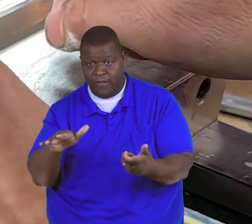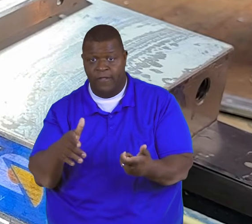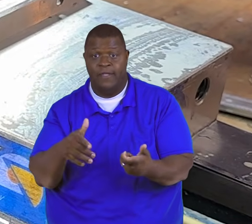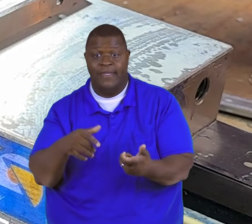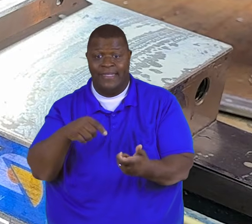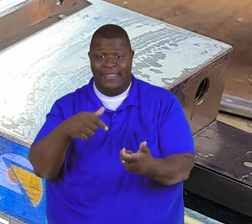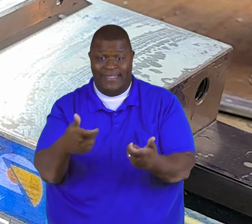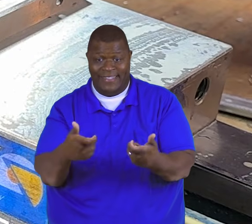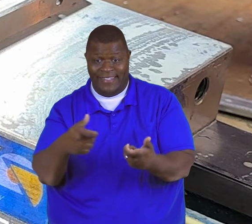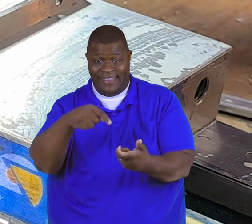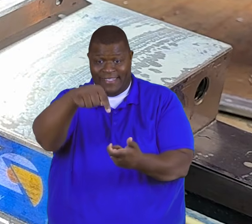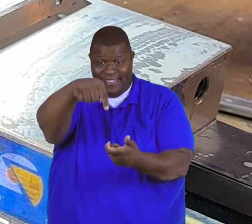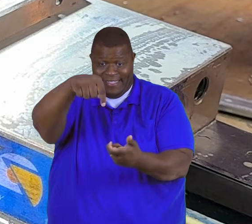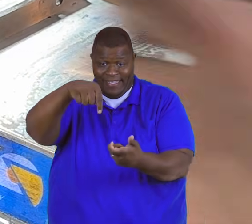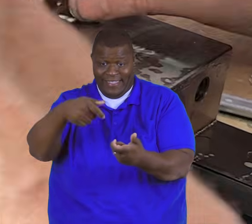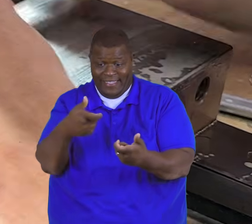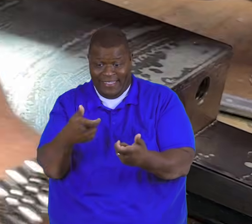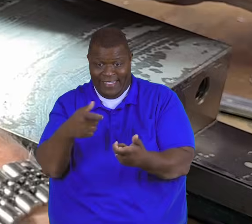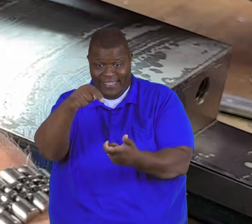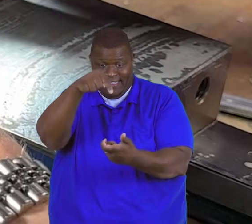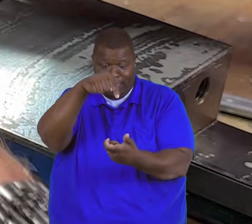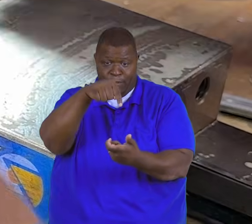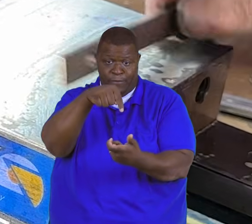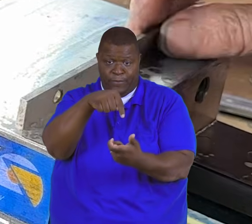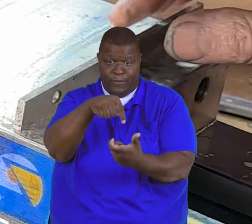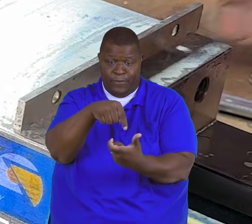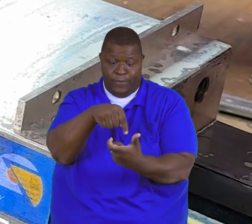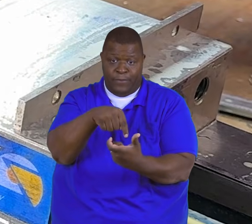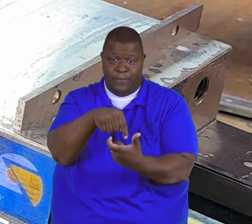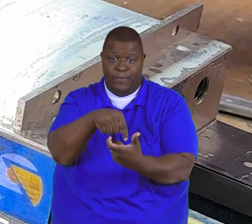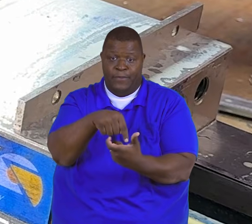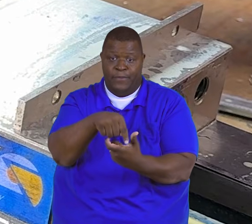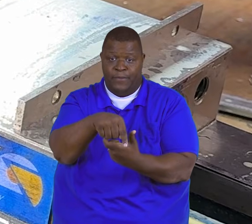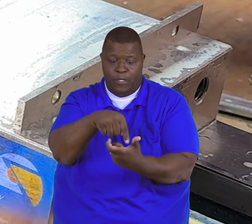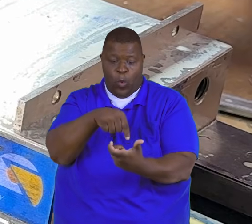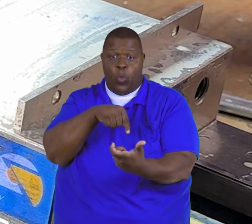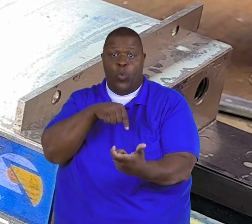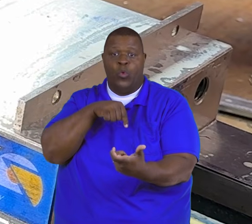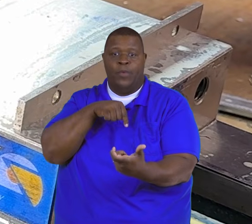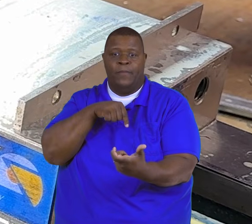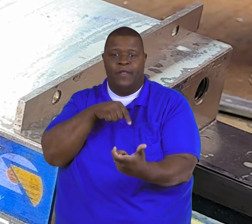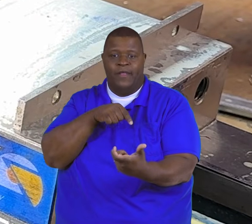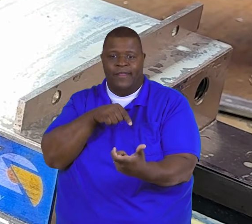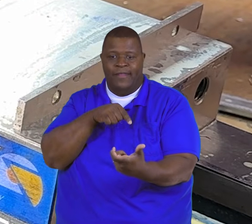This milling bit is centered on there and I'm at exactly, yeah, so here we go.